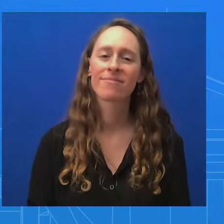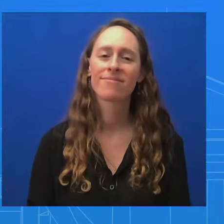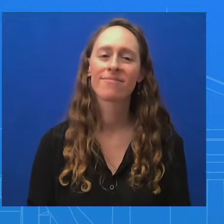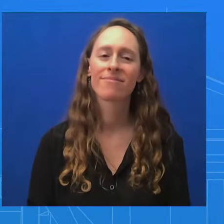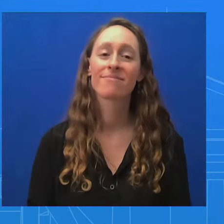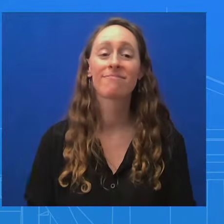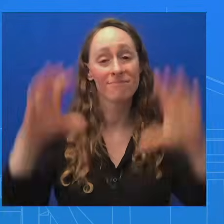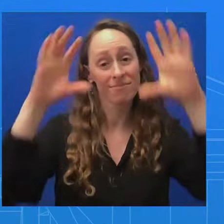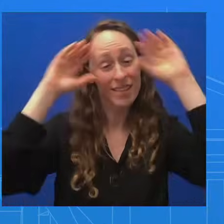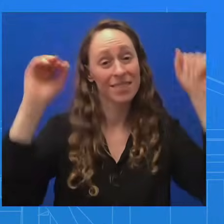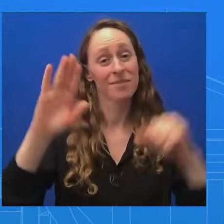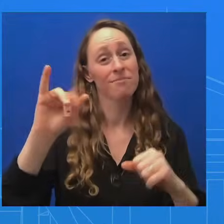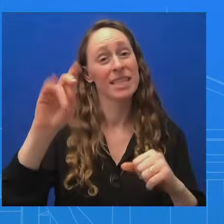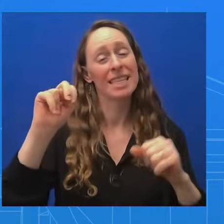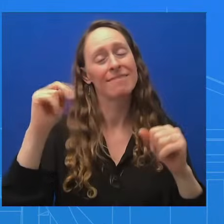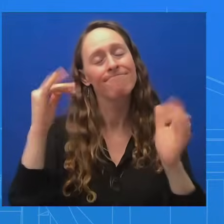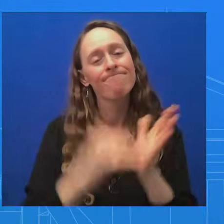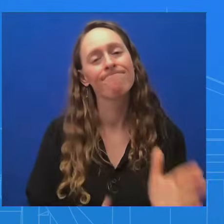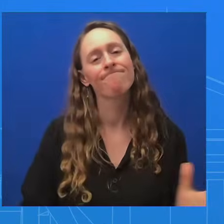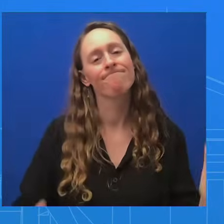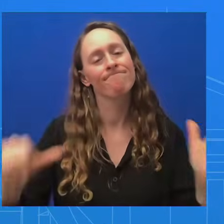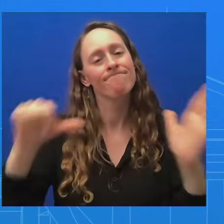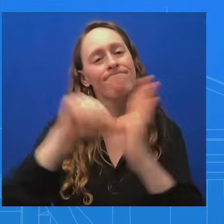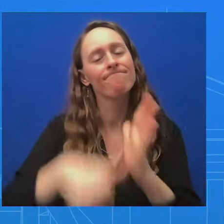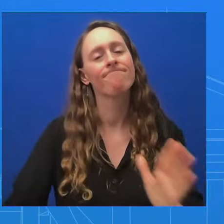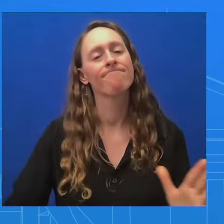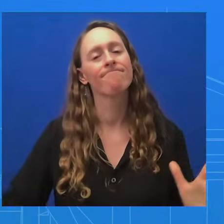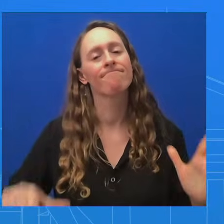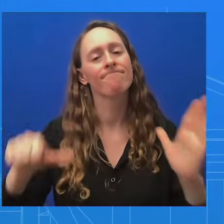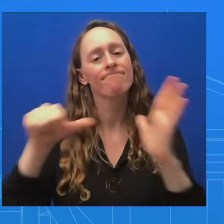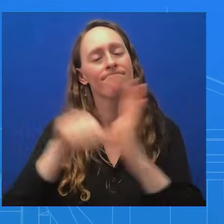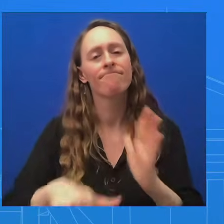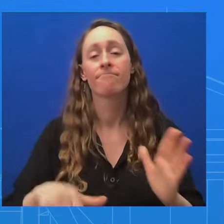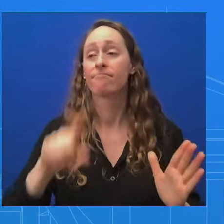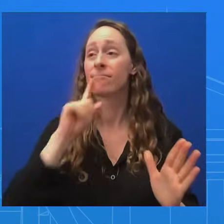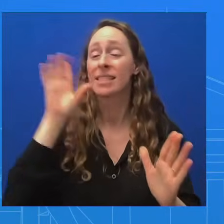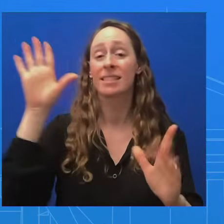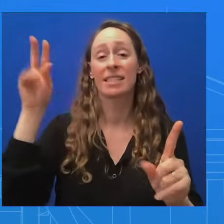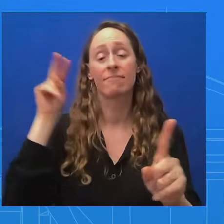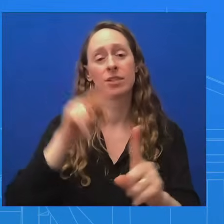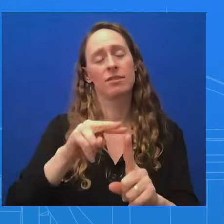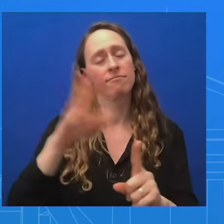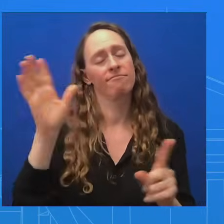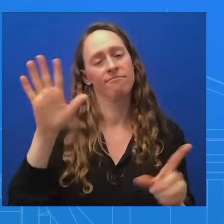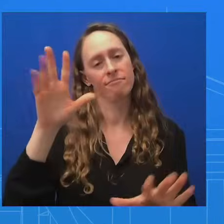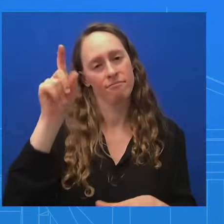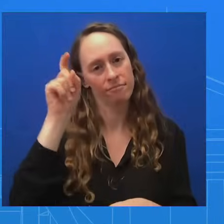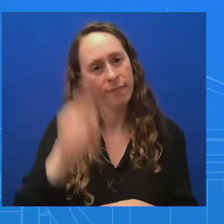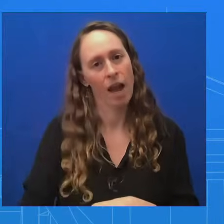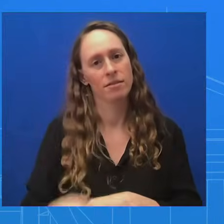and possibility of that. He believes it's going to take hard work and leadership. He's willing to put his shoulder to the wheel for that eventual outcome.